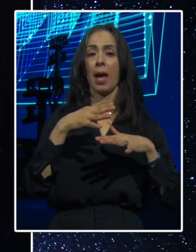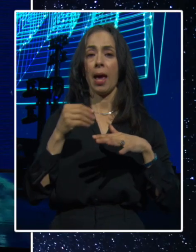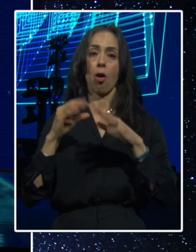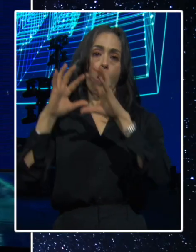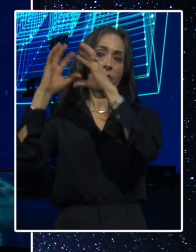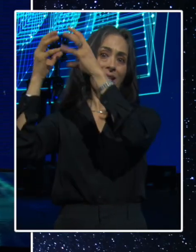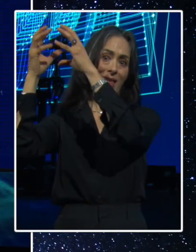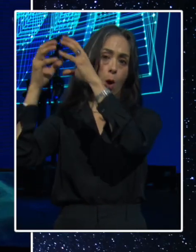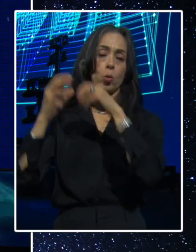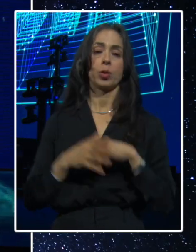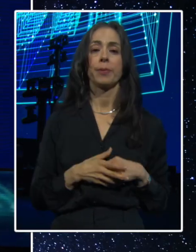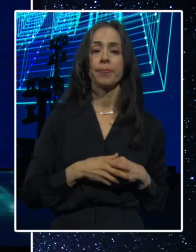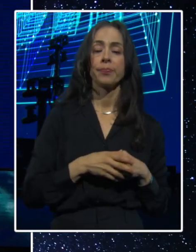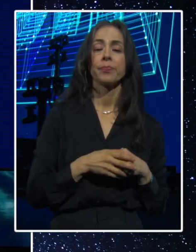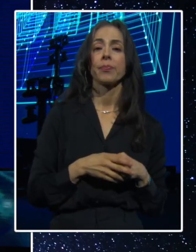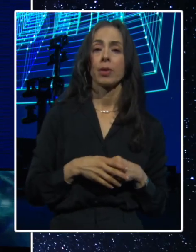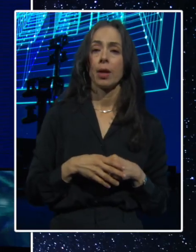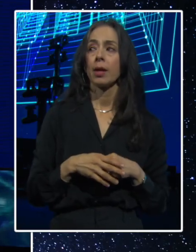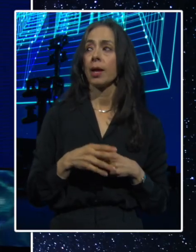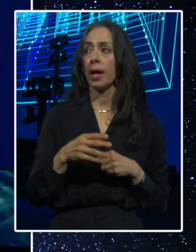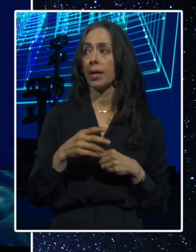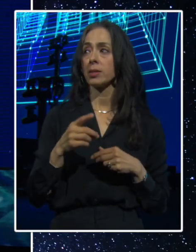It orchestrates workloads running on bare-metal,